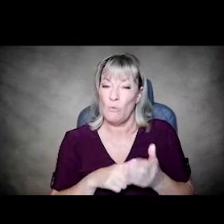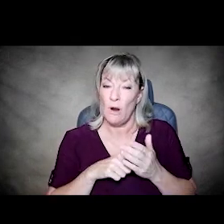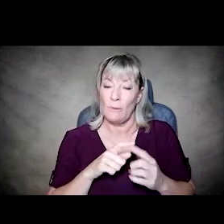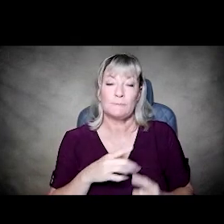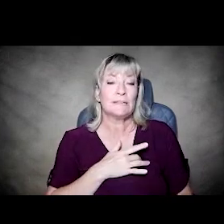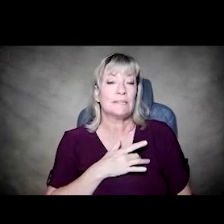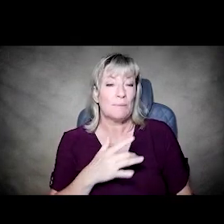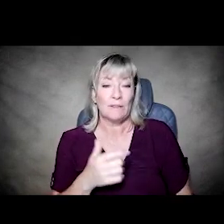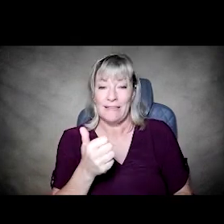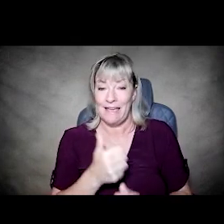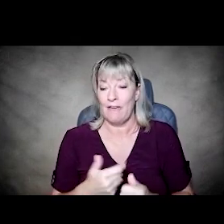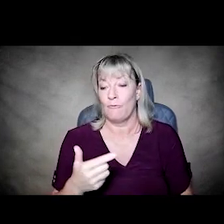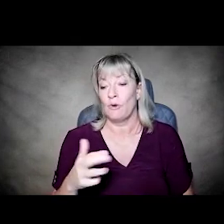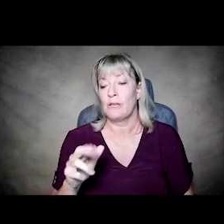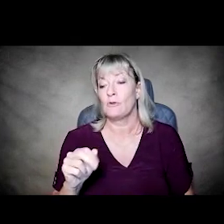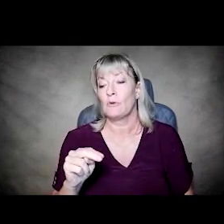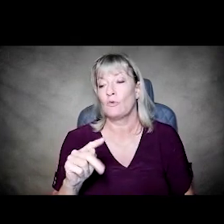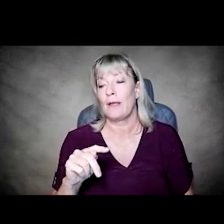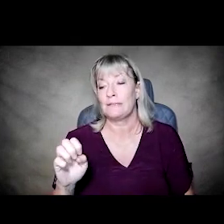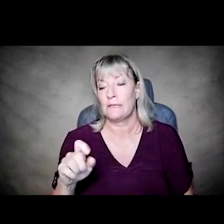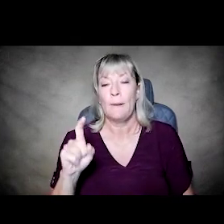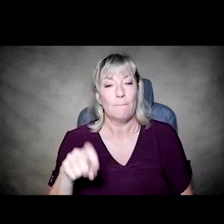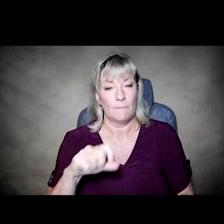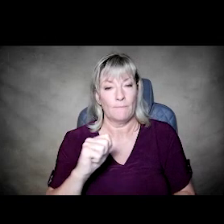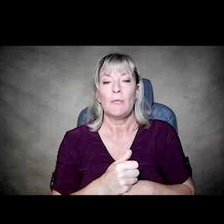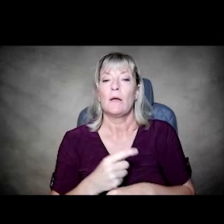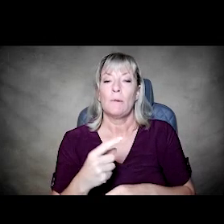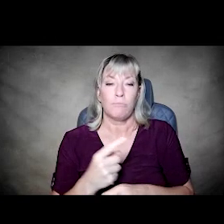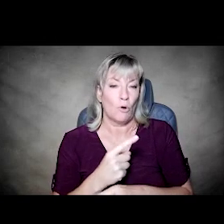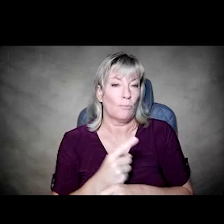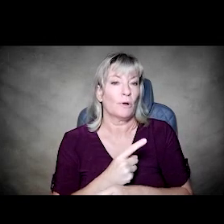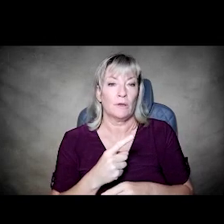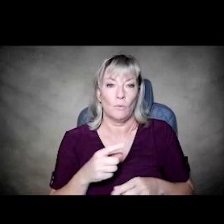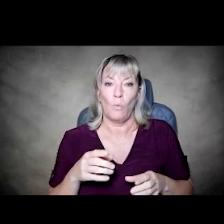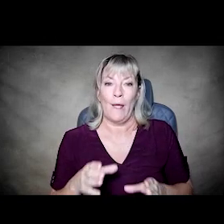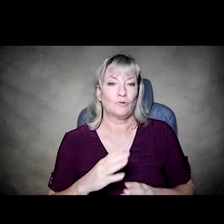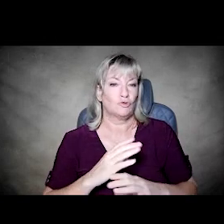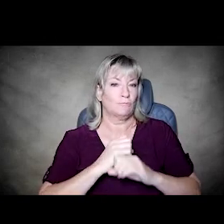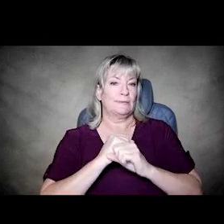every grantee must implement appropriate measures to protect any sensitive data